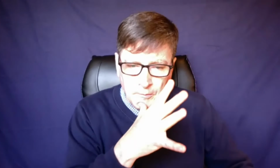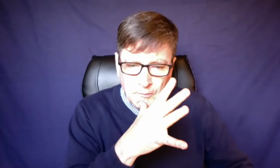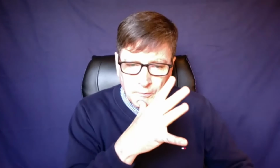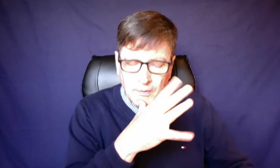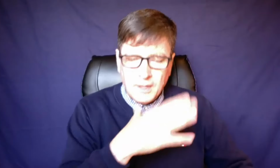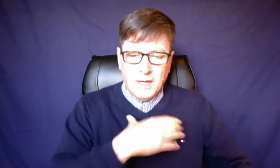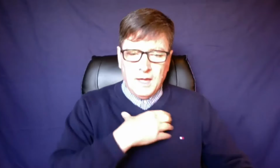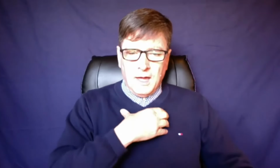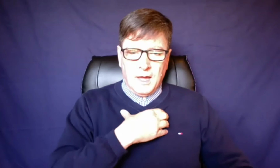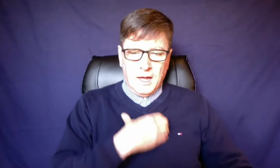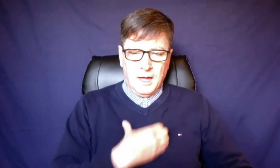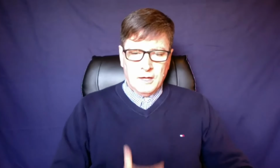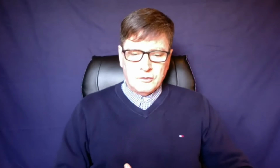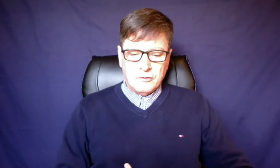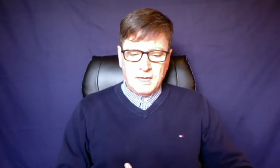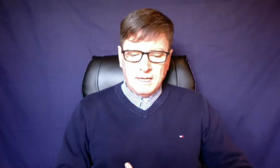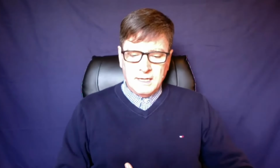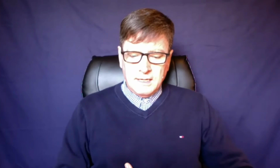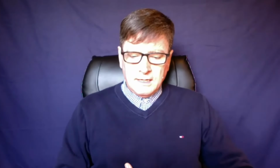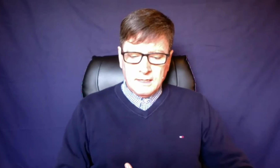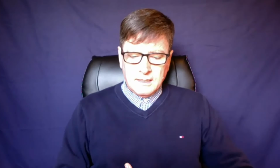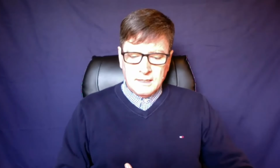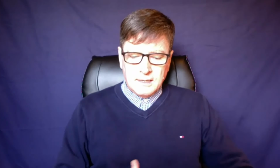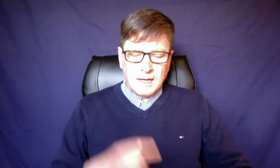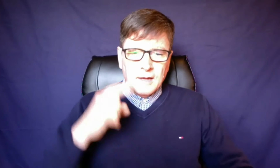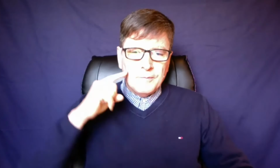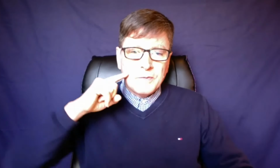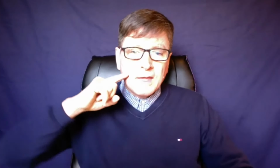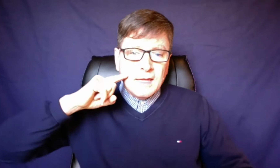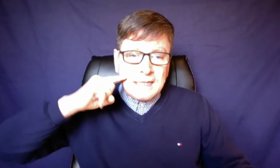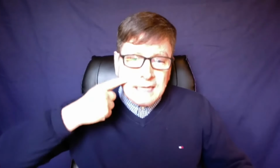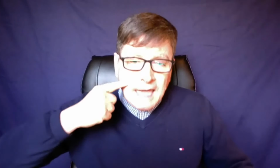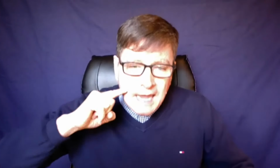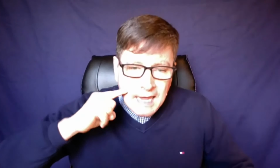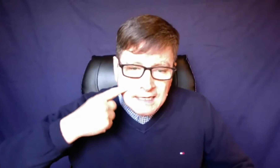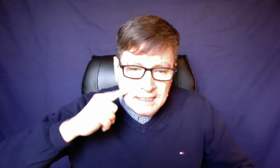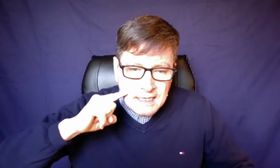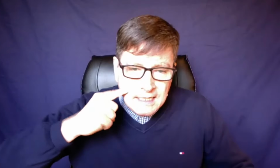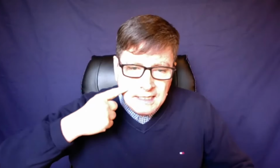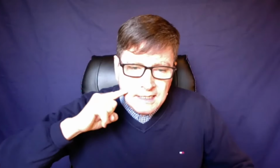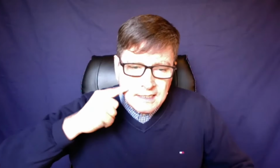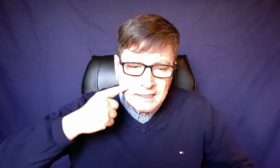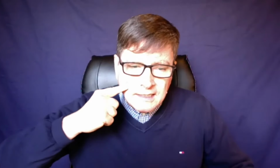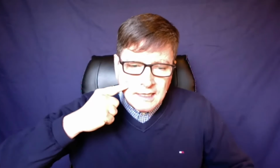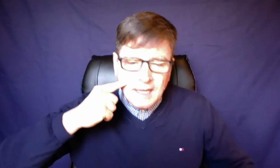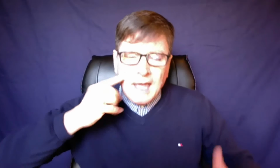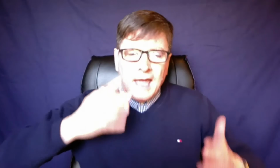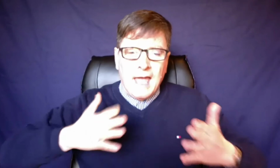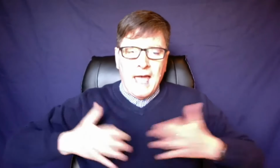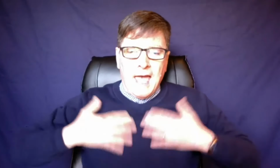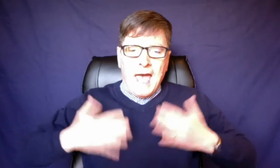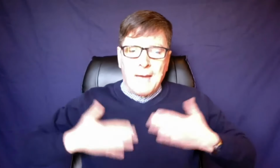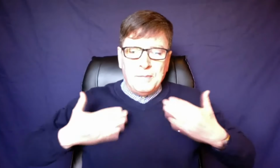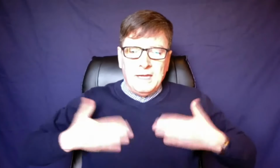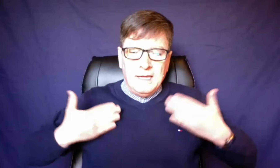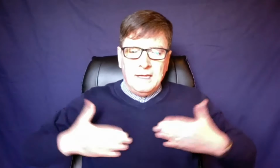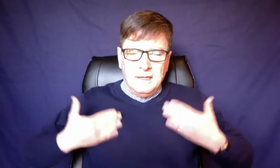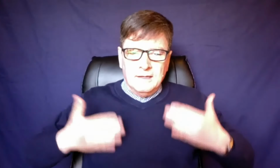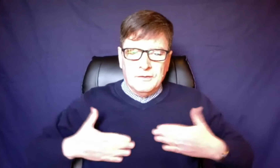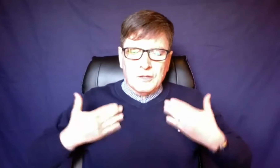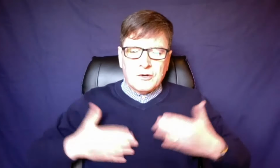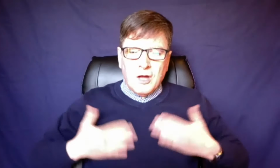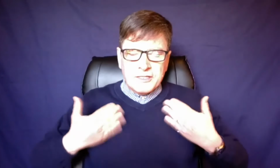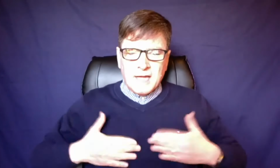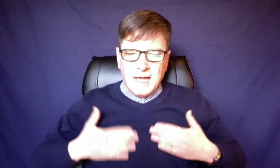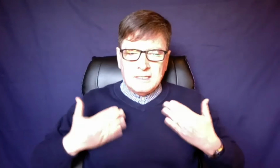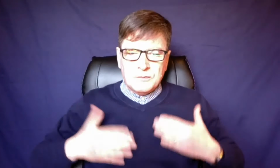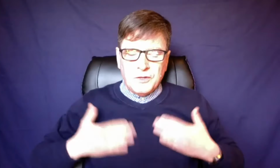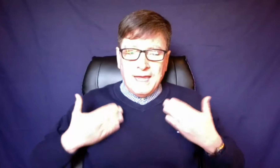space so signs where the hands